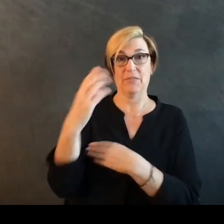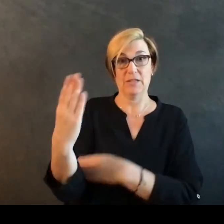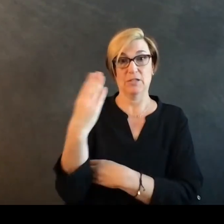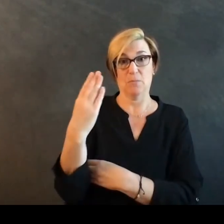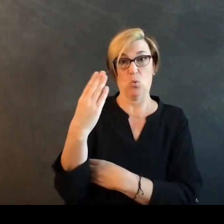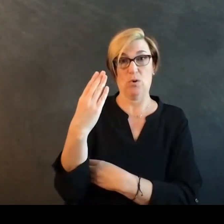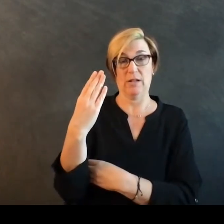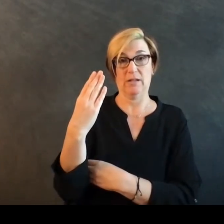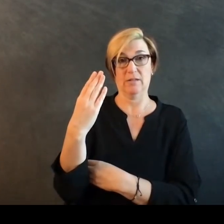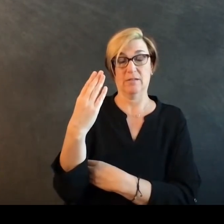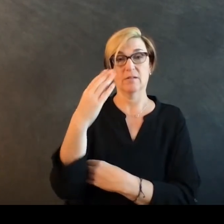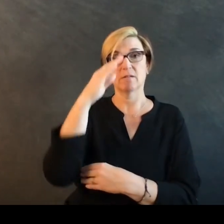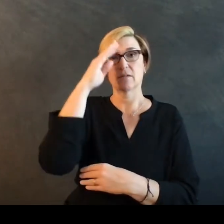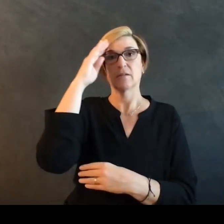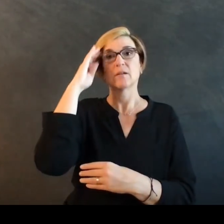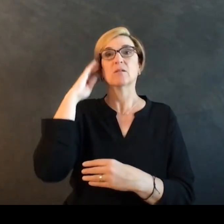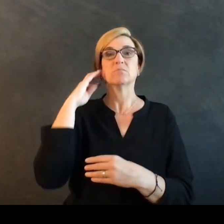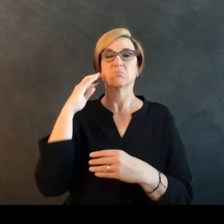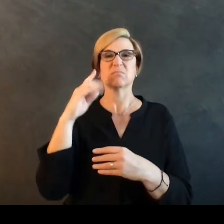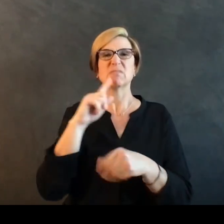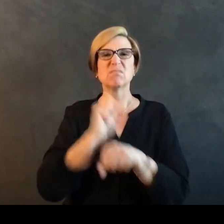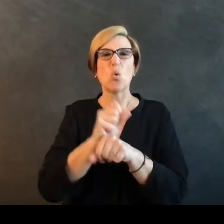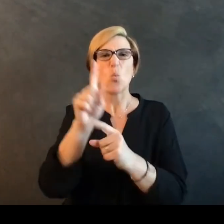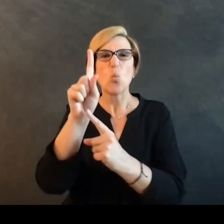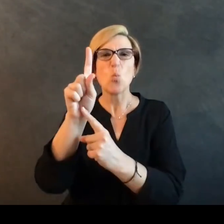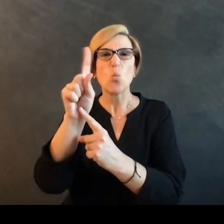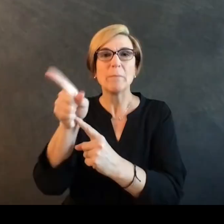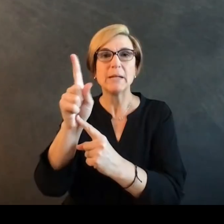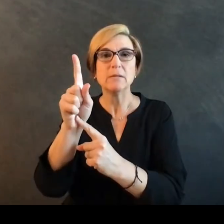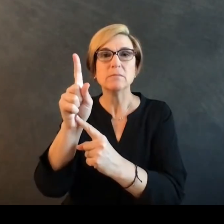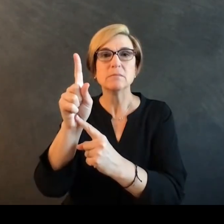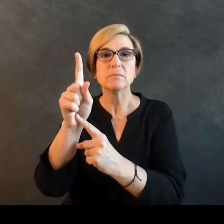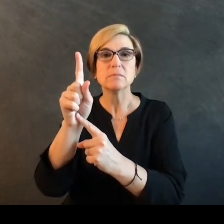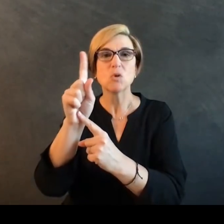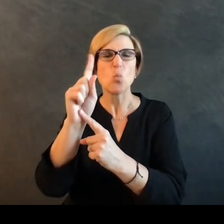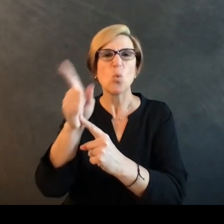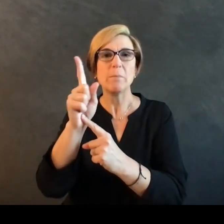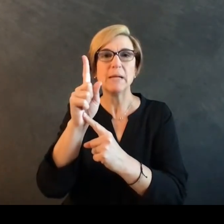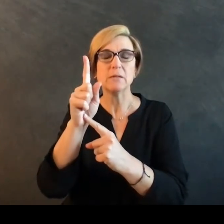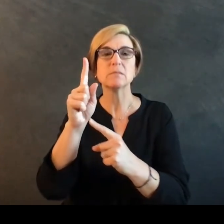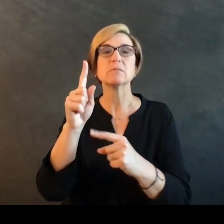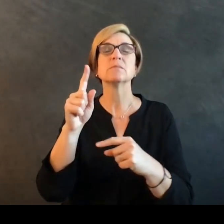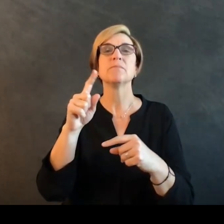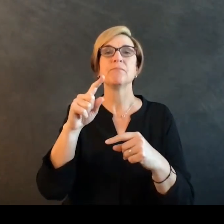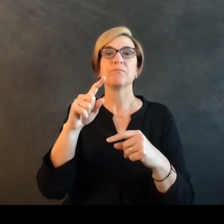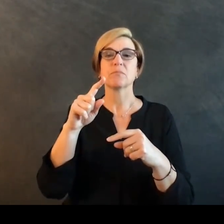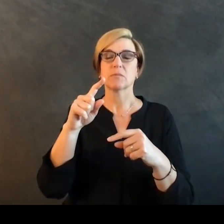it it took me literally a minute to take it and it took me I guess it was 14 or